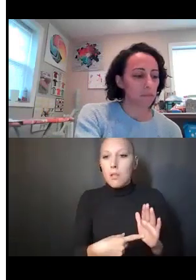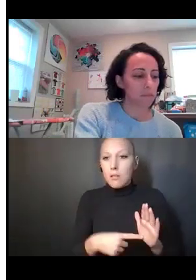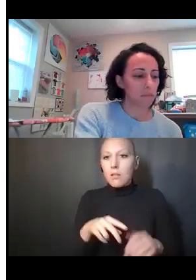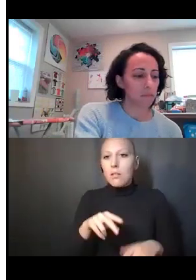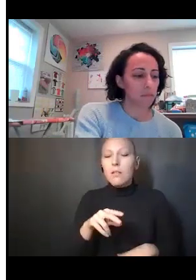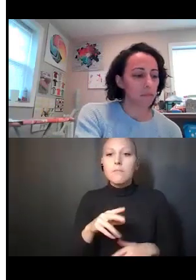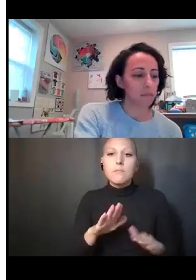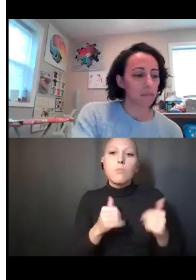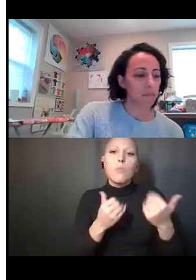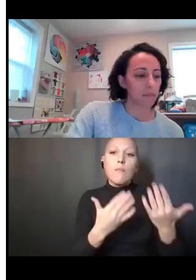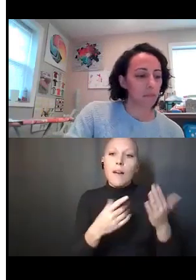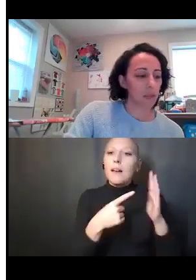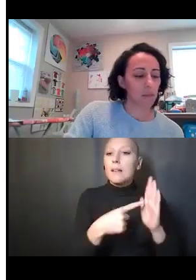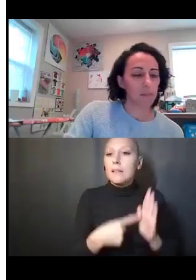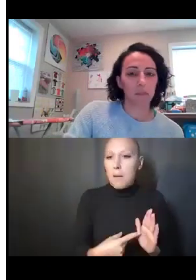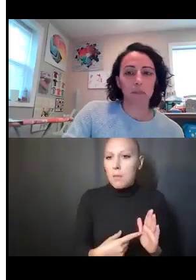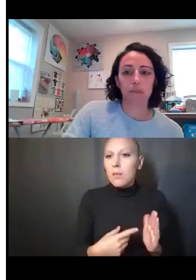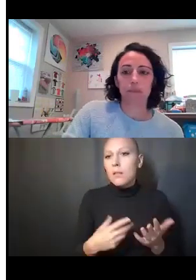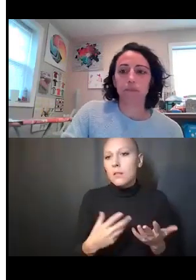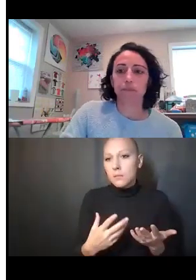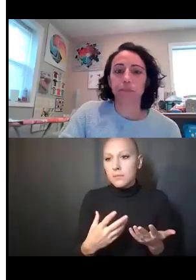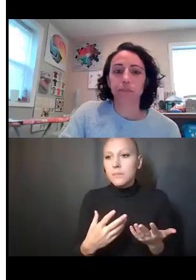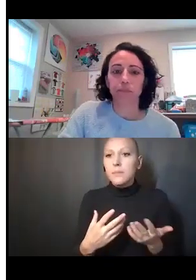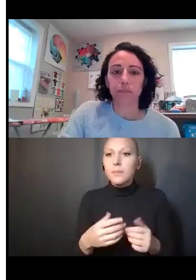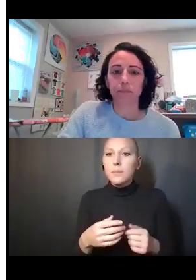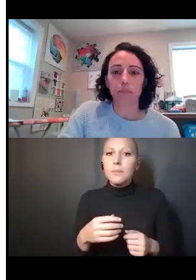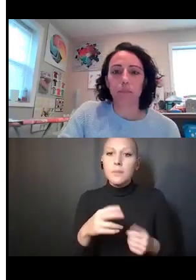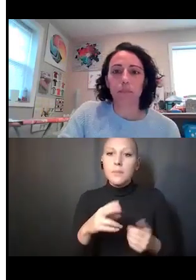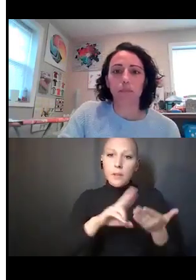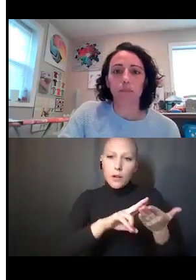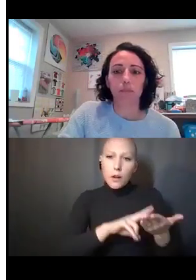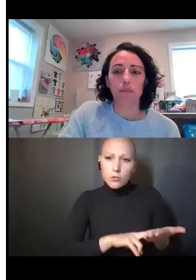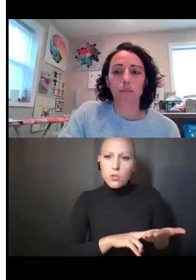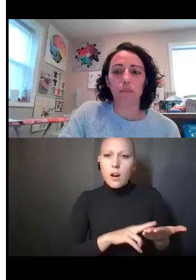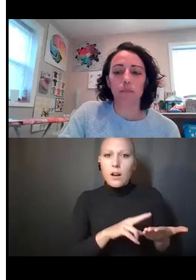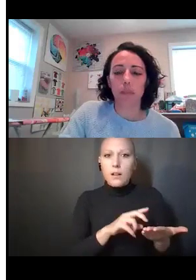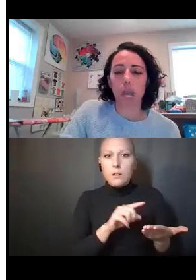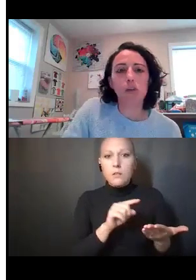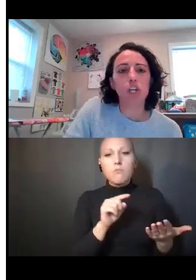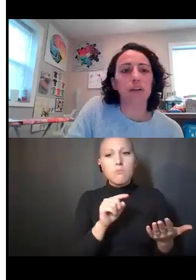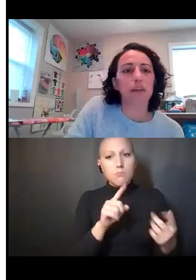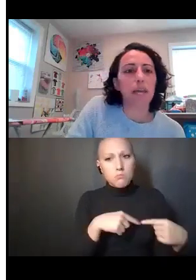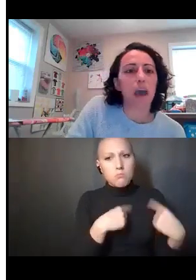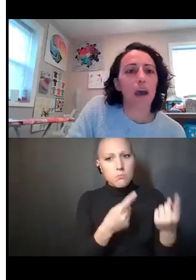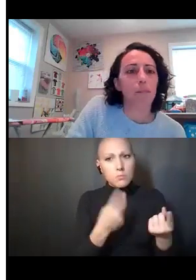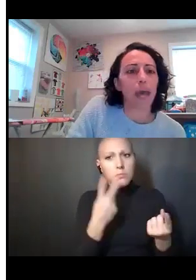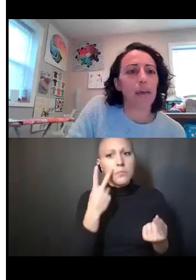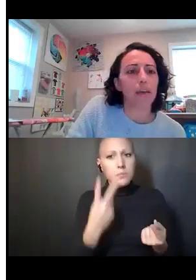with some samples of contracts that we've seen and the kinds of .. .